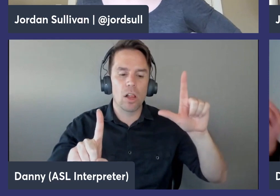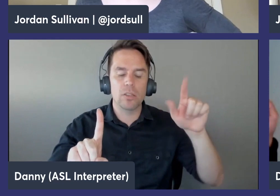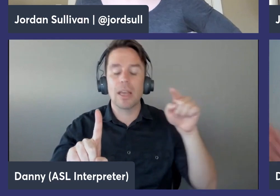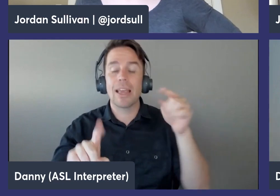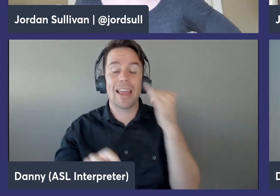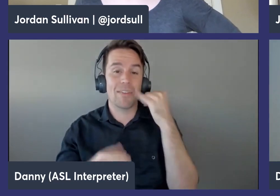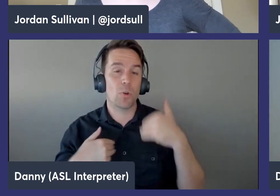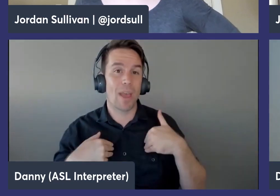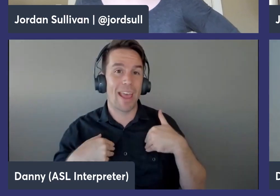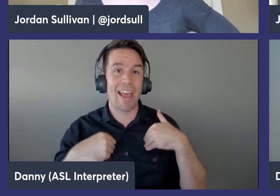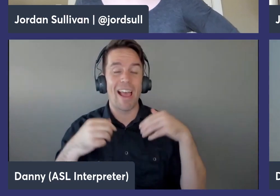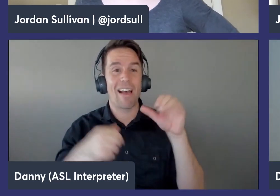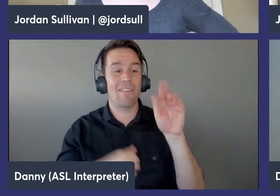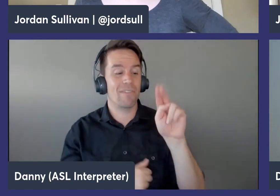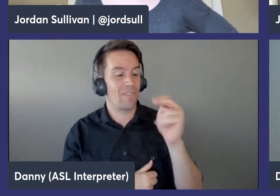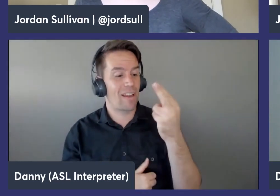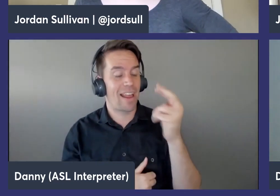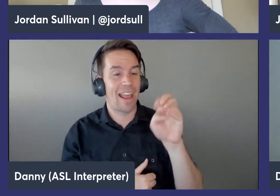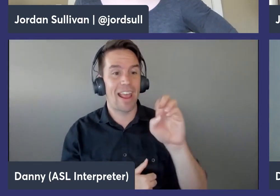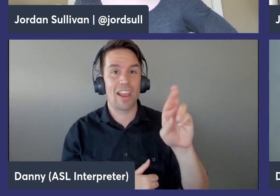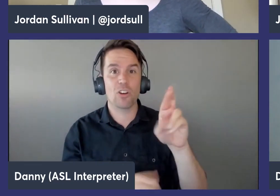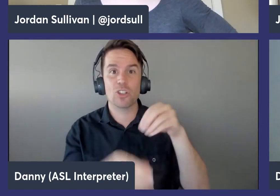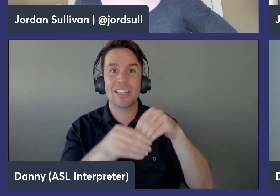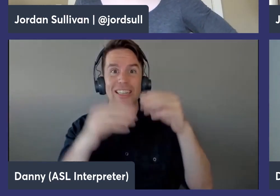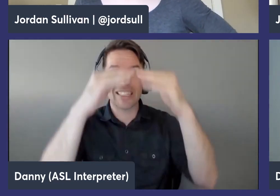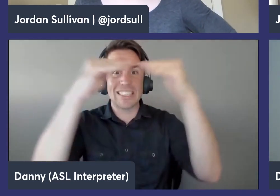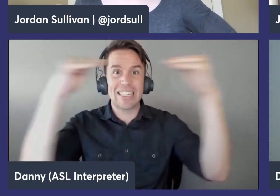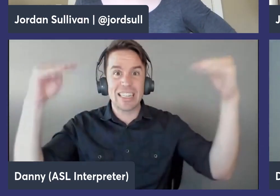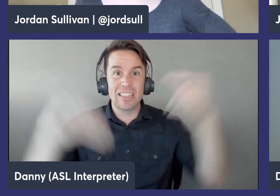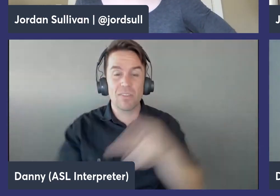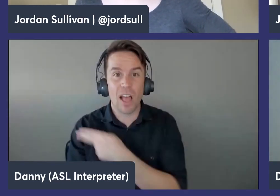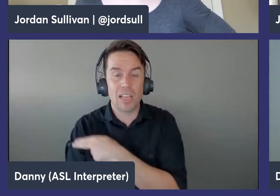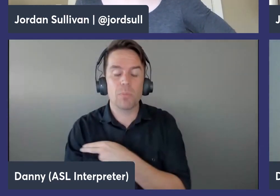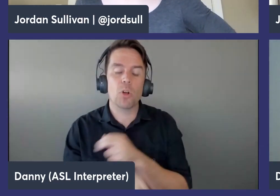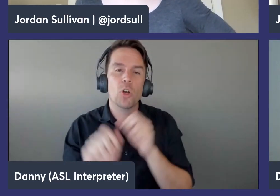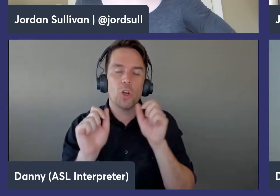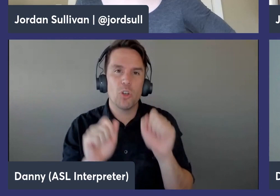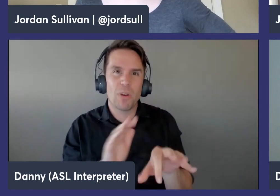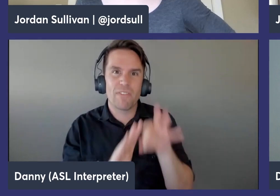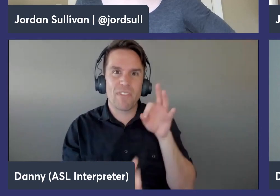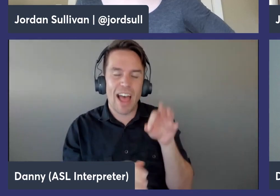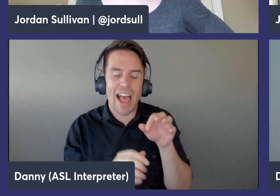you could triangulate the distance to a fourth point, within 10 centimeters accuracy. And we were able to do that.